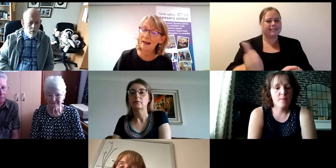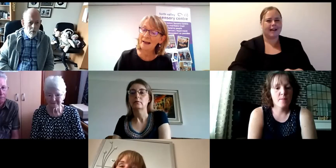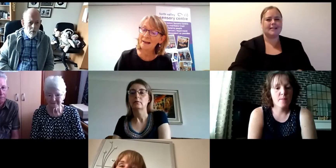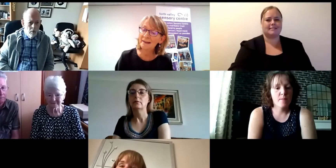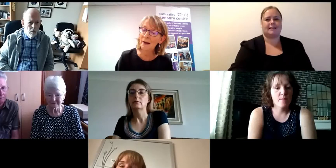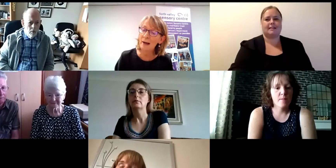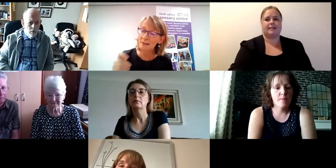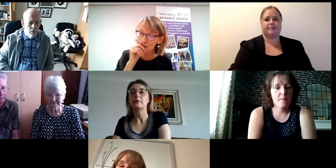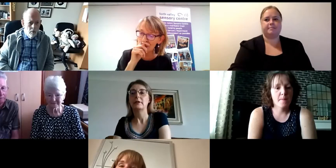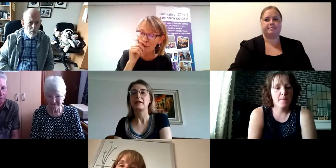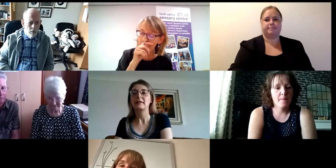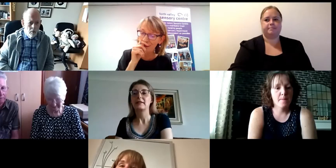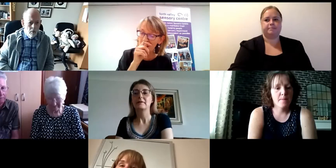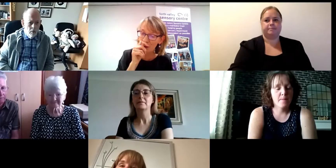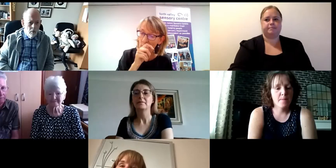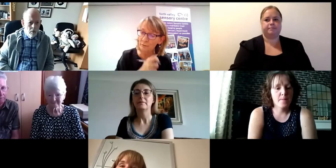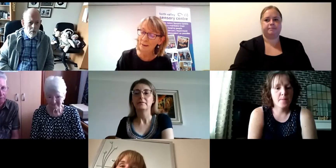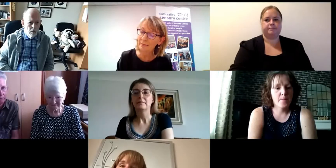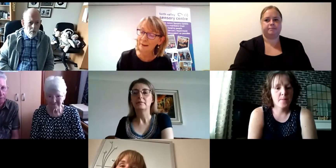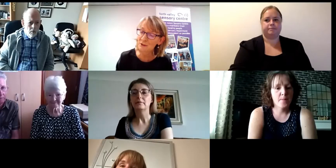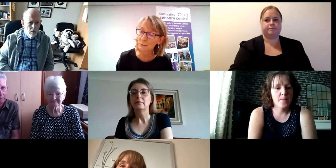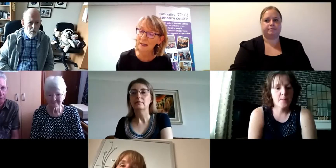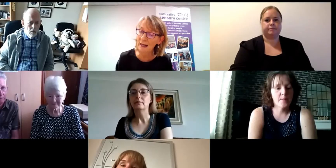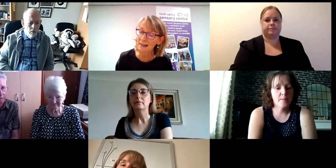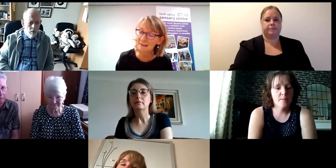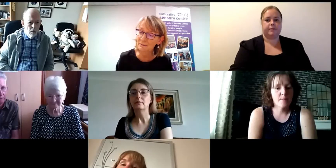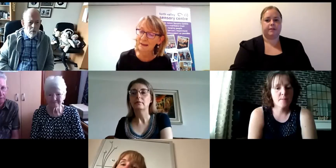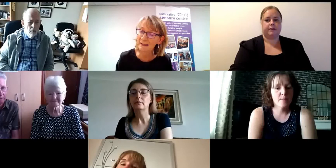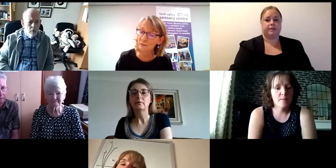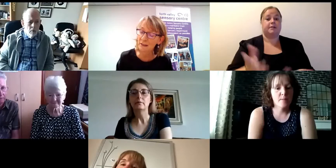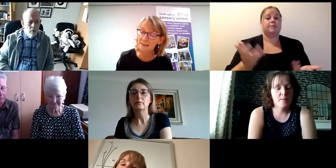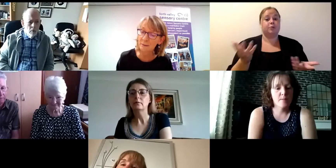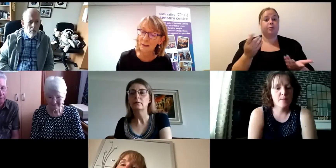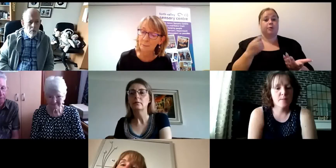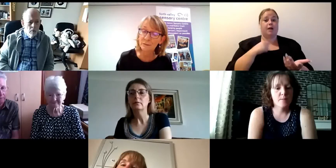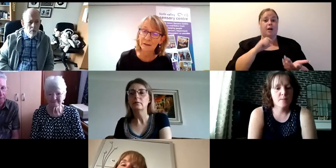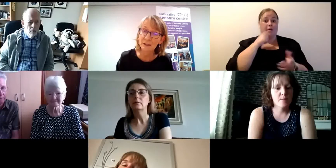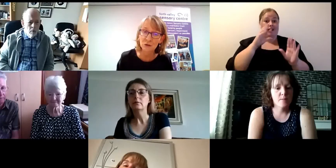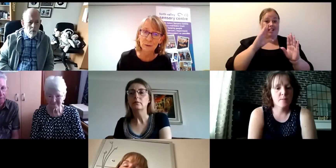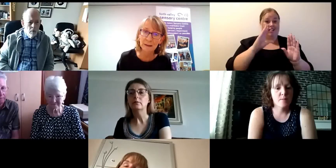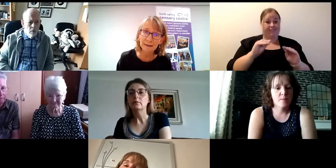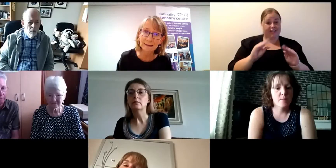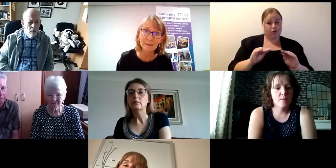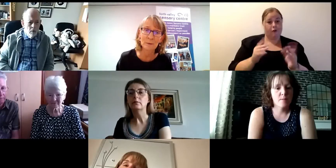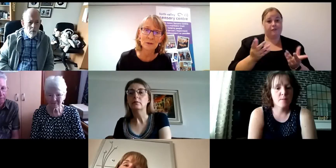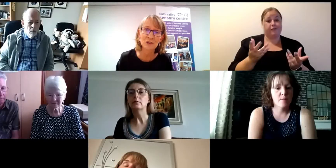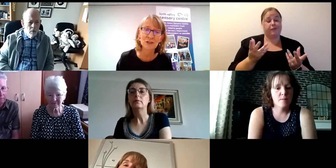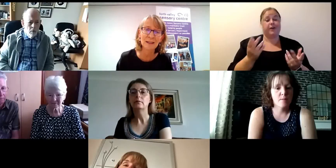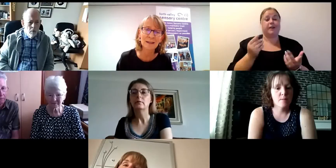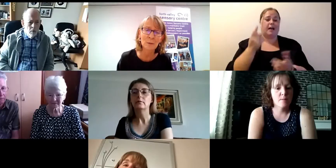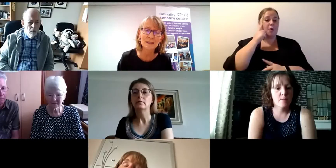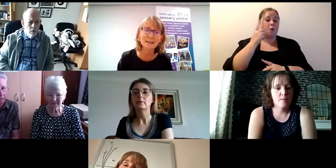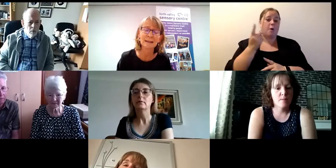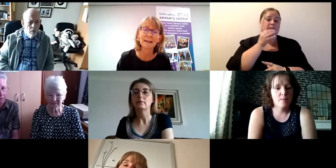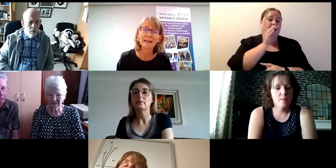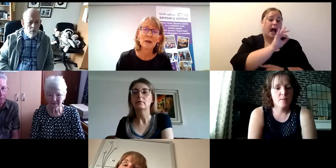So I'm actually just going to finish off, I was going to ask if anyone had a wee funny story you might want to share?